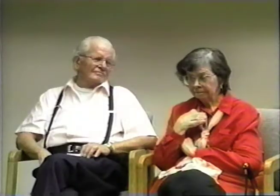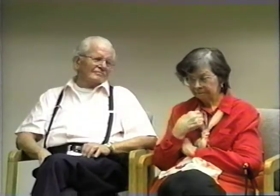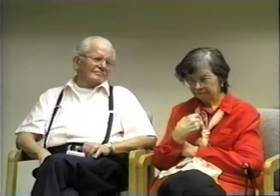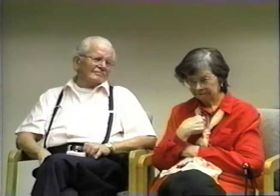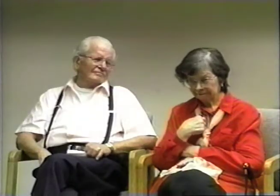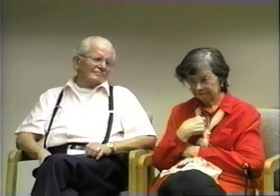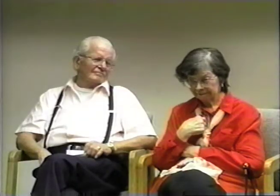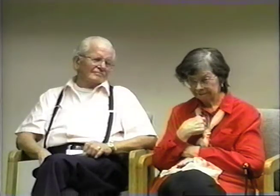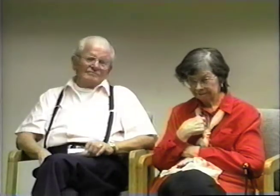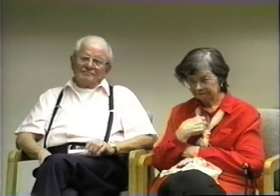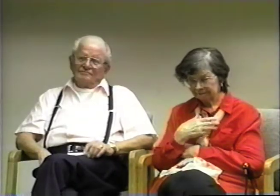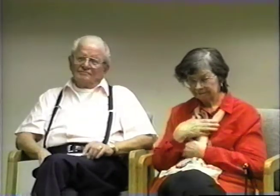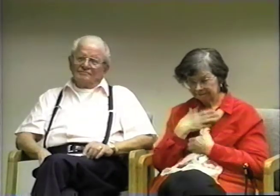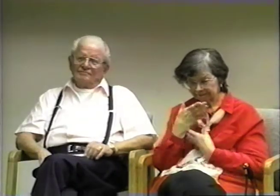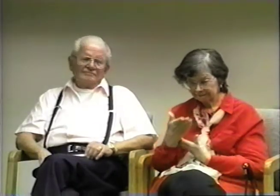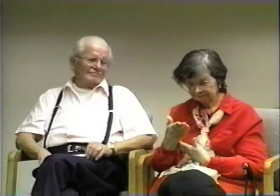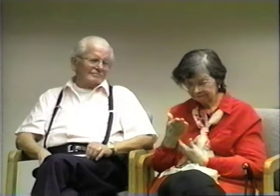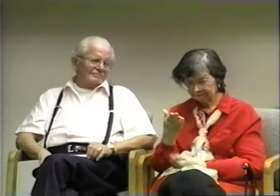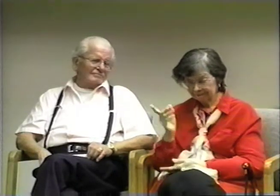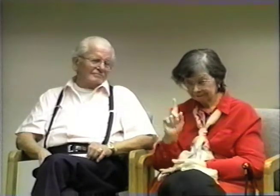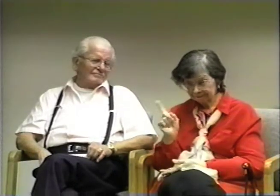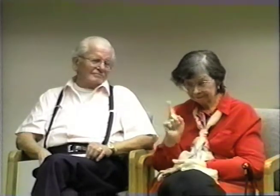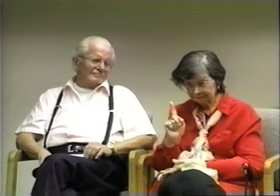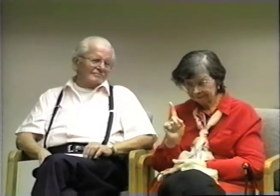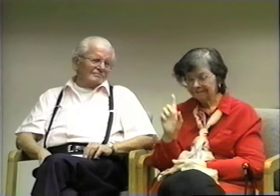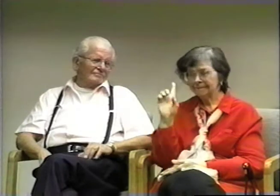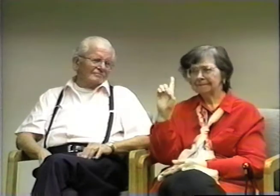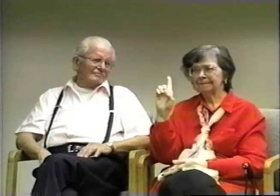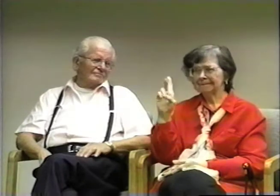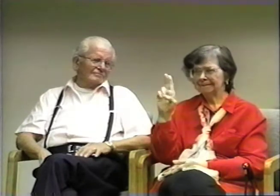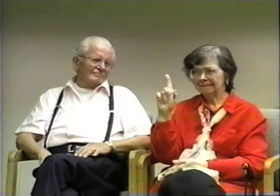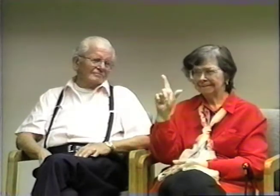Who me?! Well, I was born in Duluth.